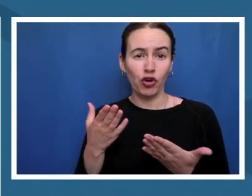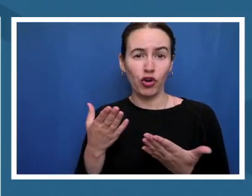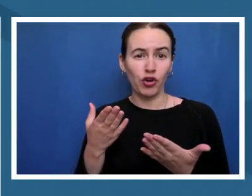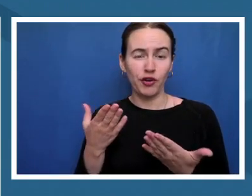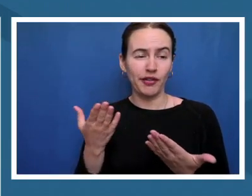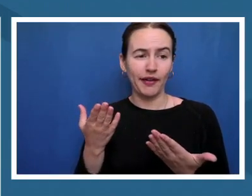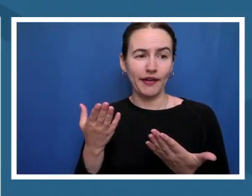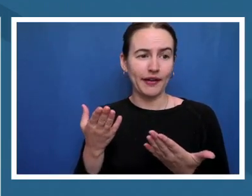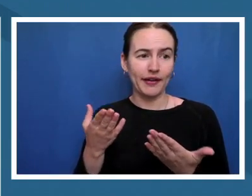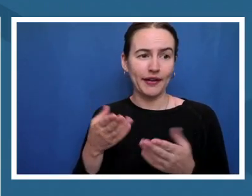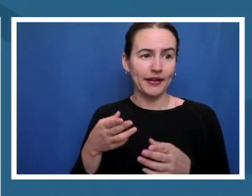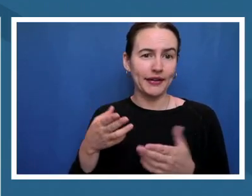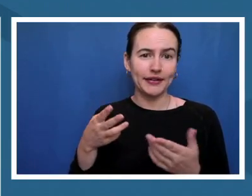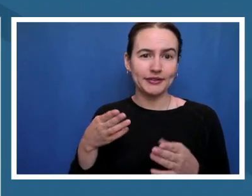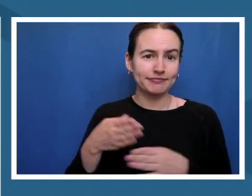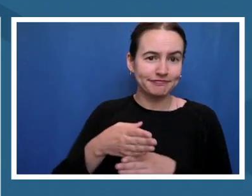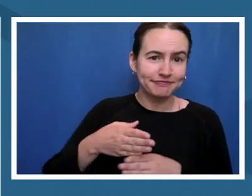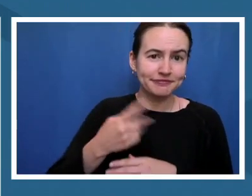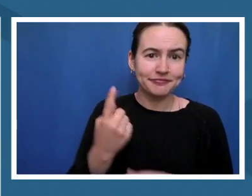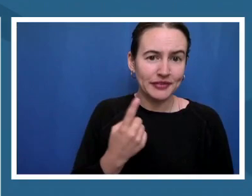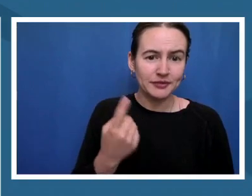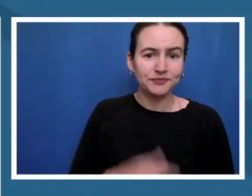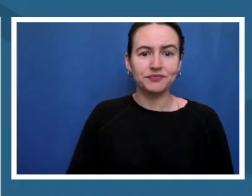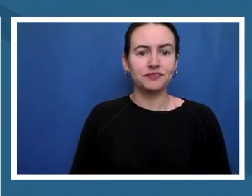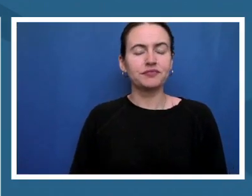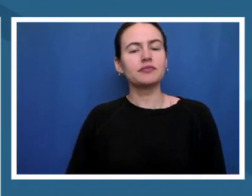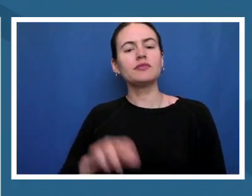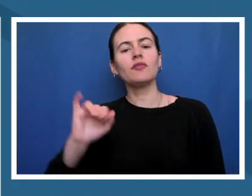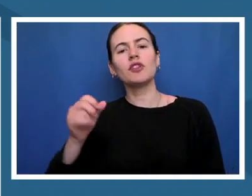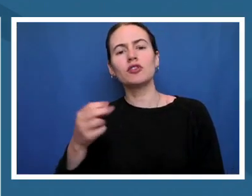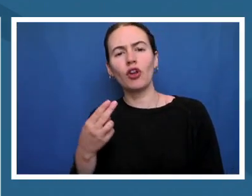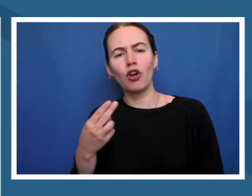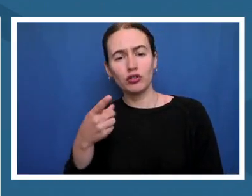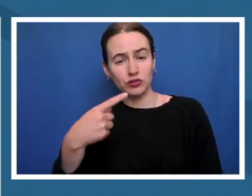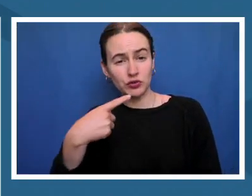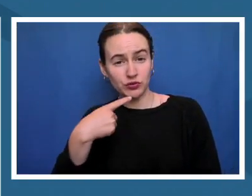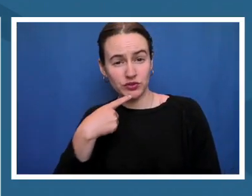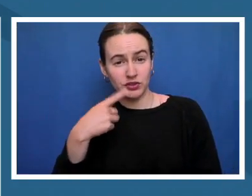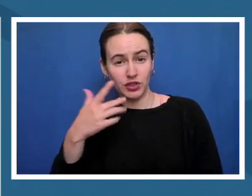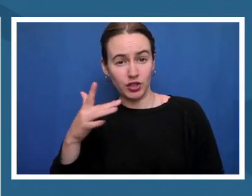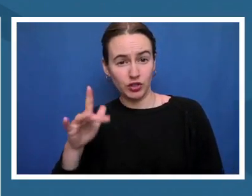i'm not sure when you say it's sharp is